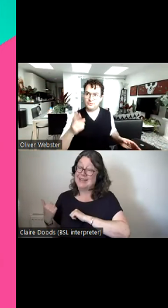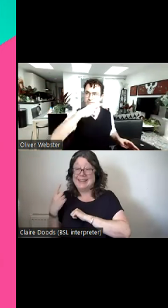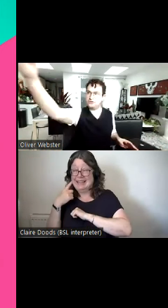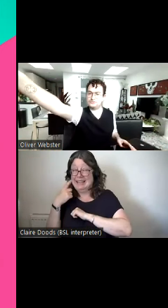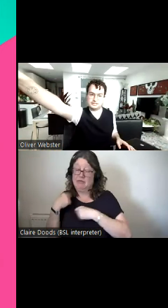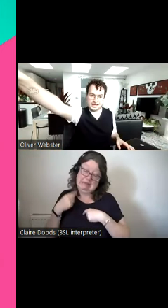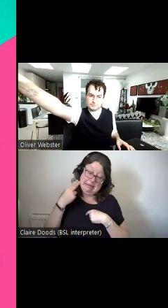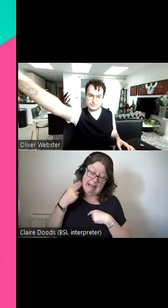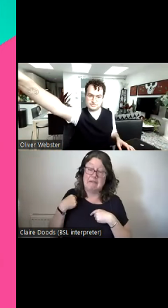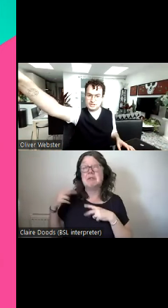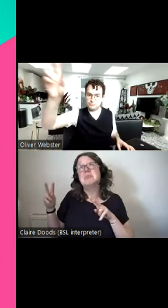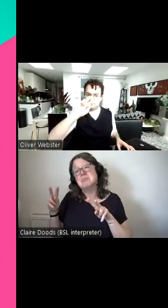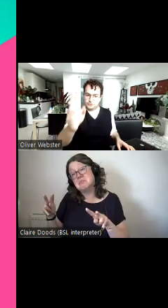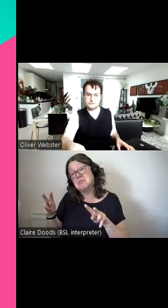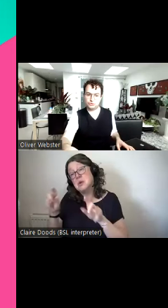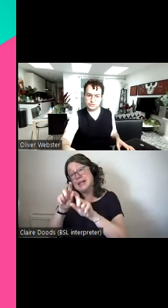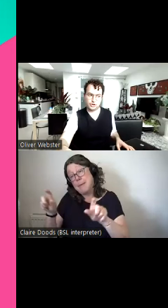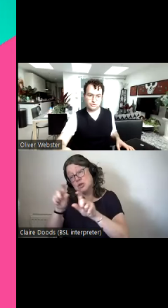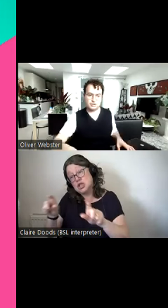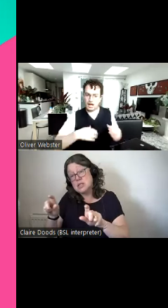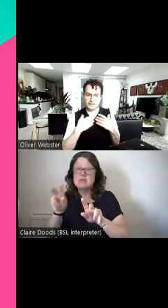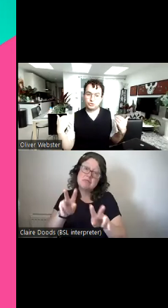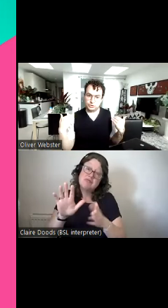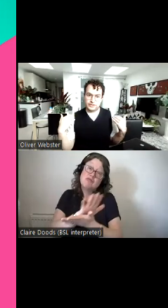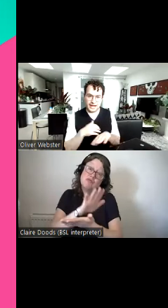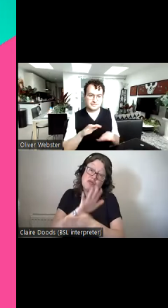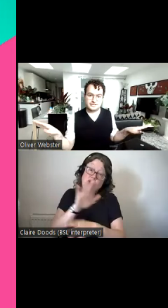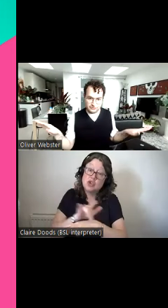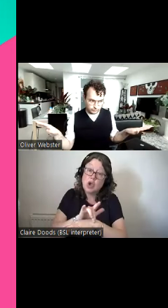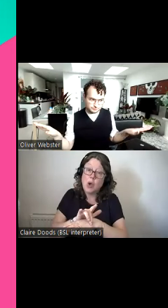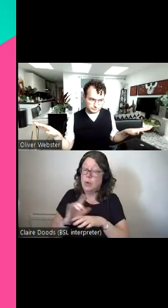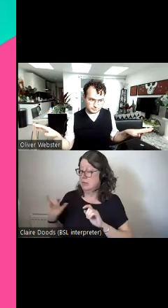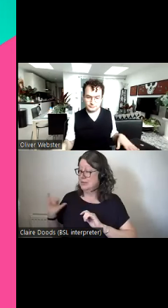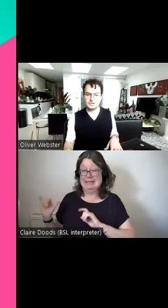and we can both see the captions, we can both enjoy the show, and I'm not doing anything different.